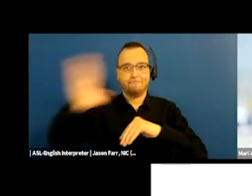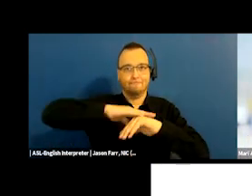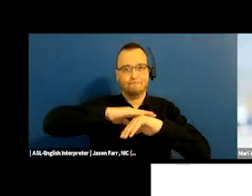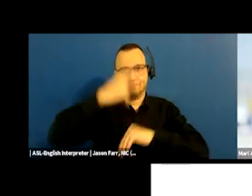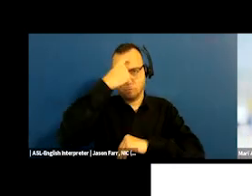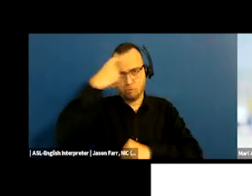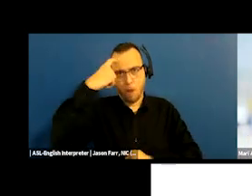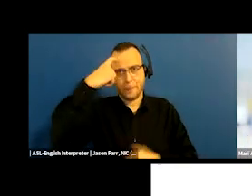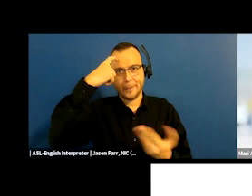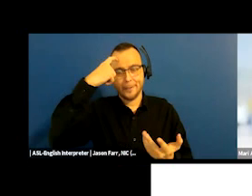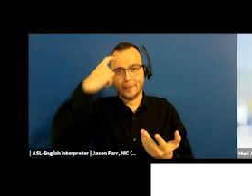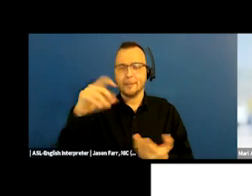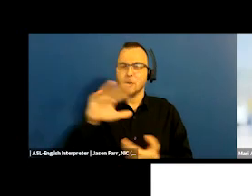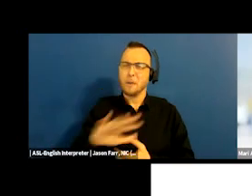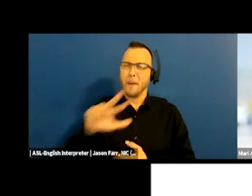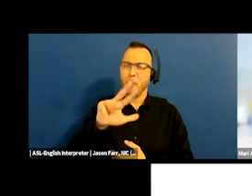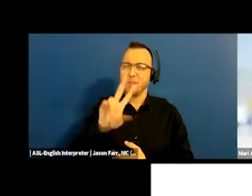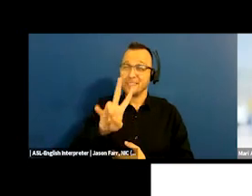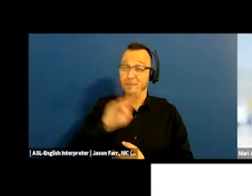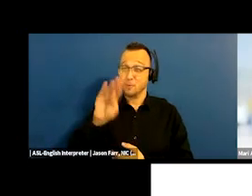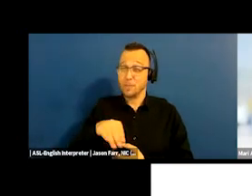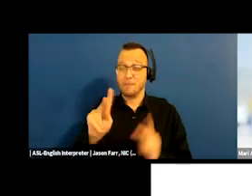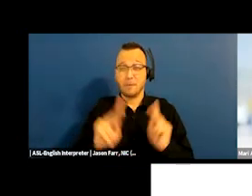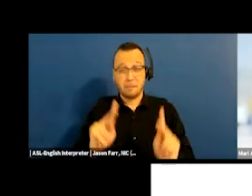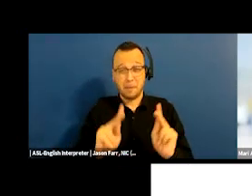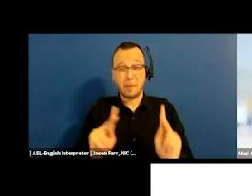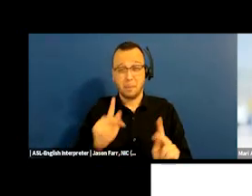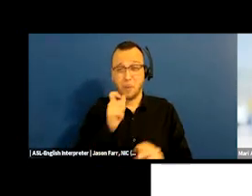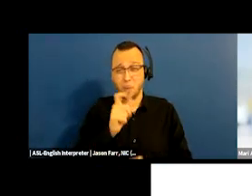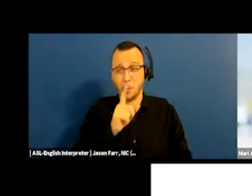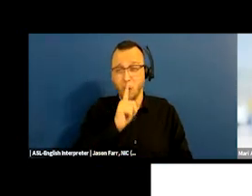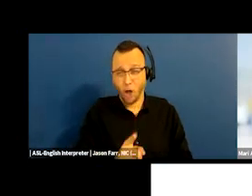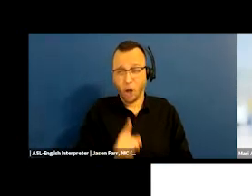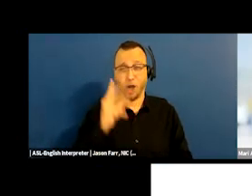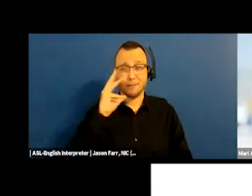There's tons of stats here, but really, the overall picture is that individuals